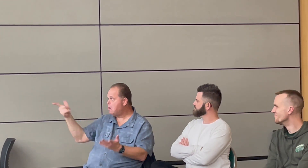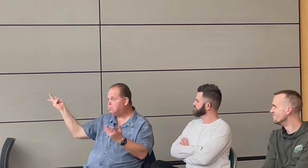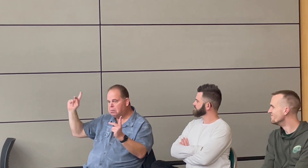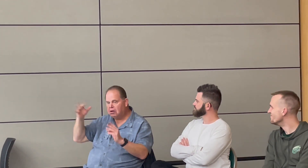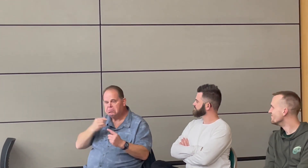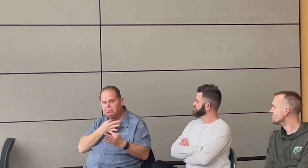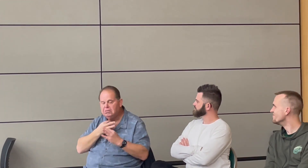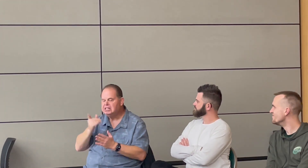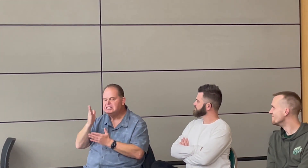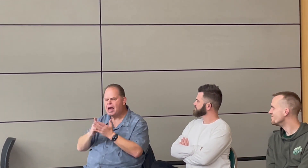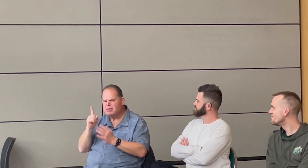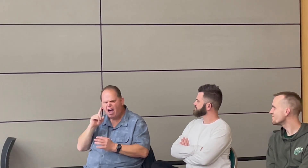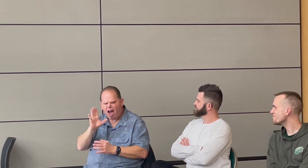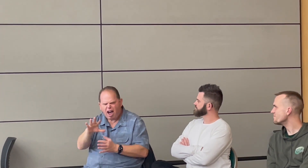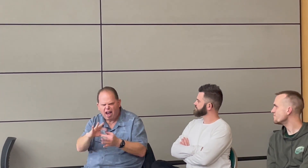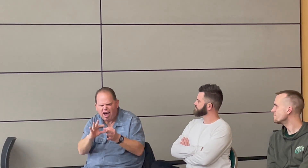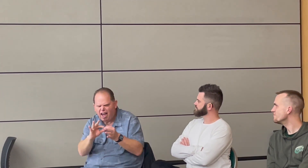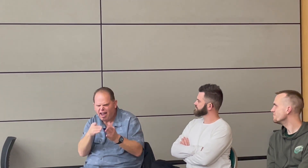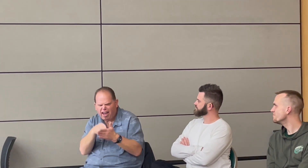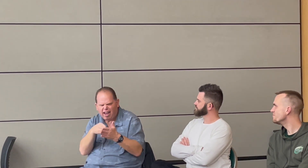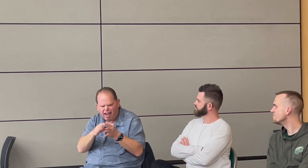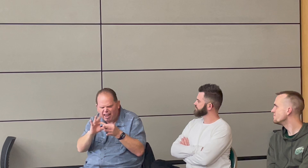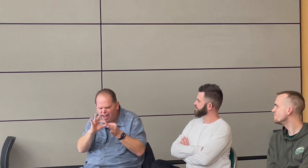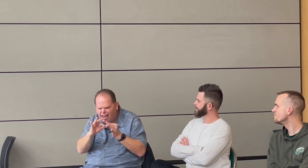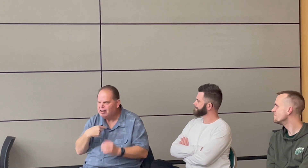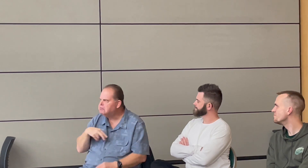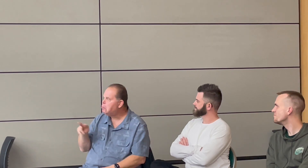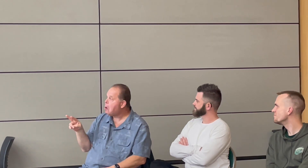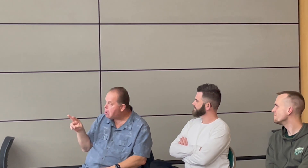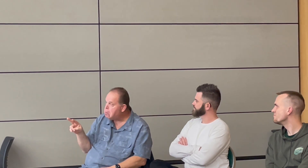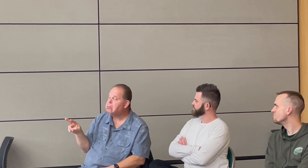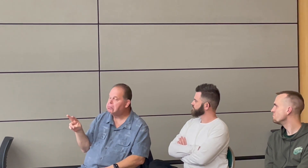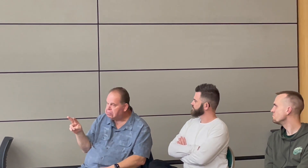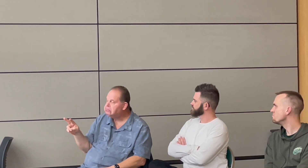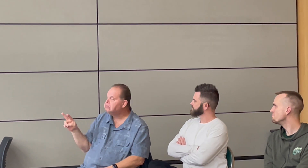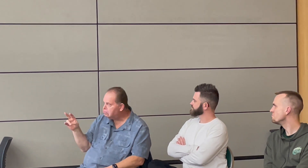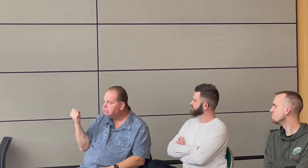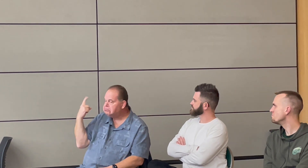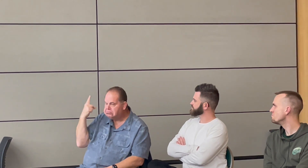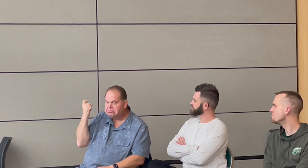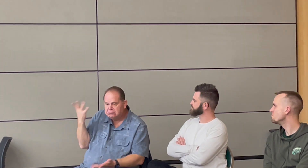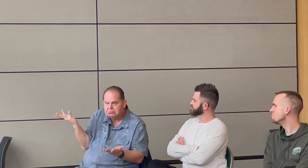say never has become very real for me LLY um but I've had some people rail against it a